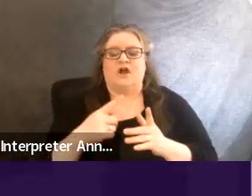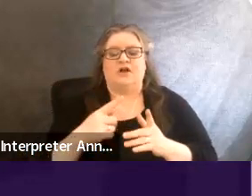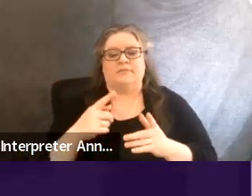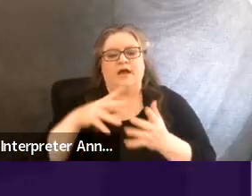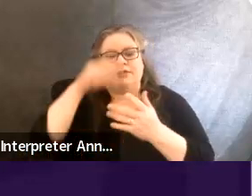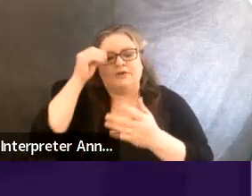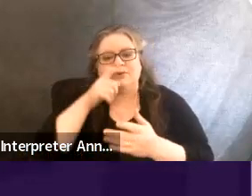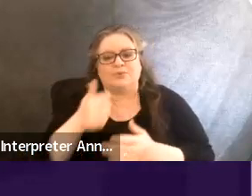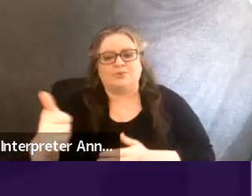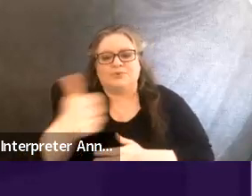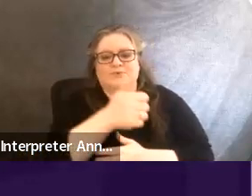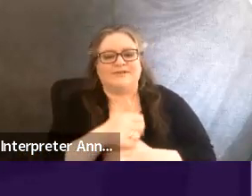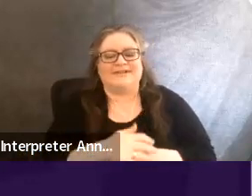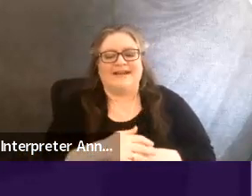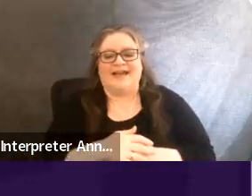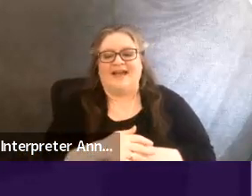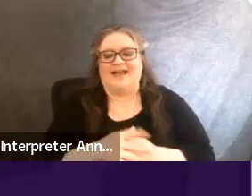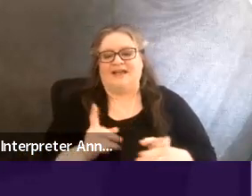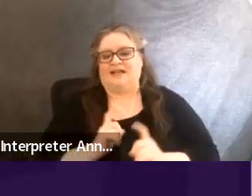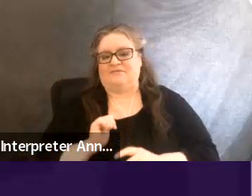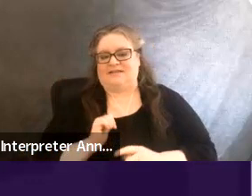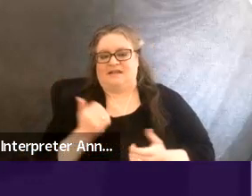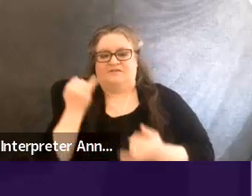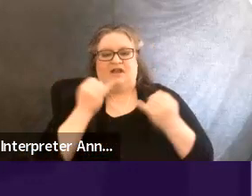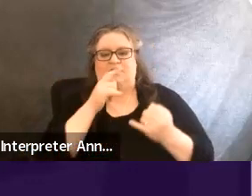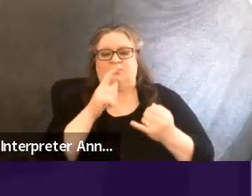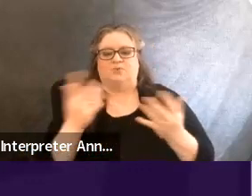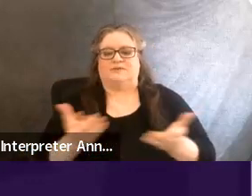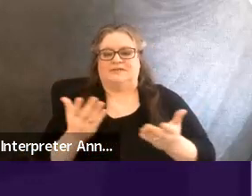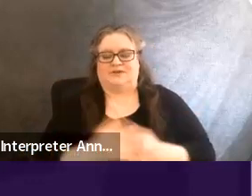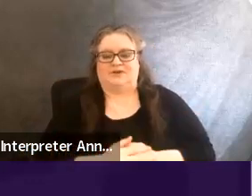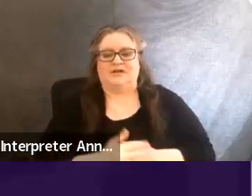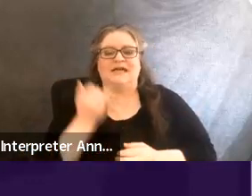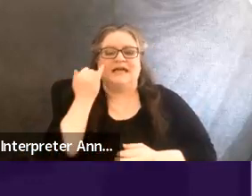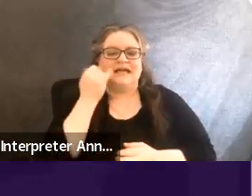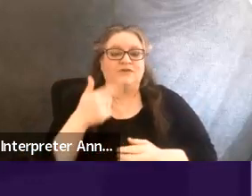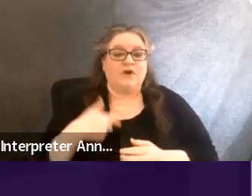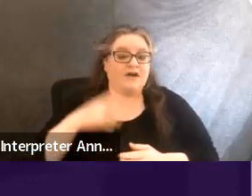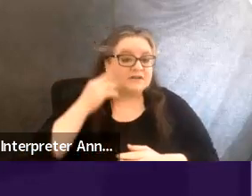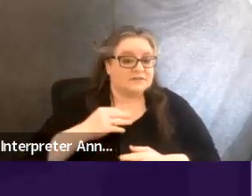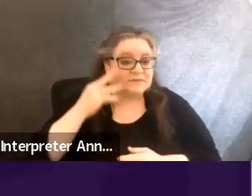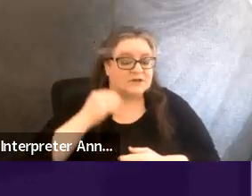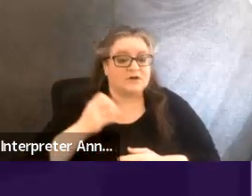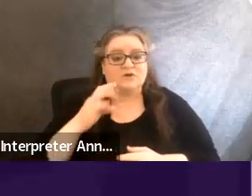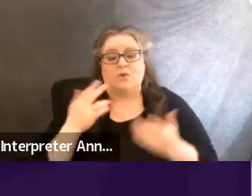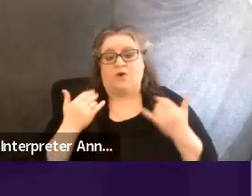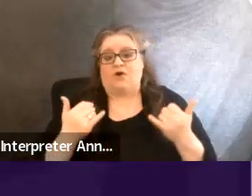and at least give myself an idea about today's attendees. So, if you have any experience or currently creating